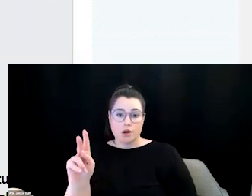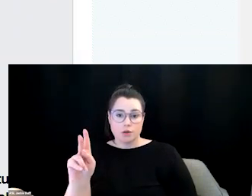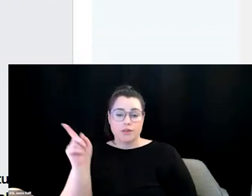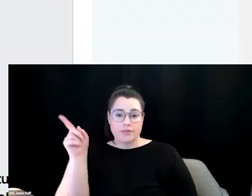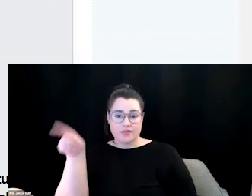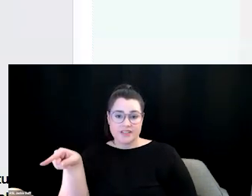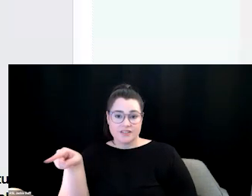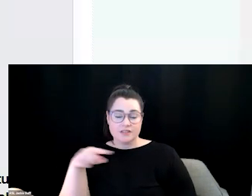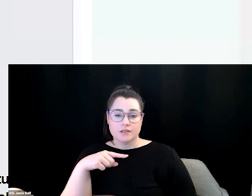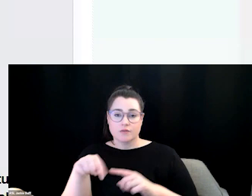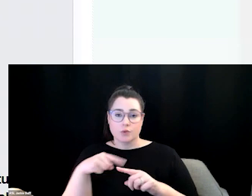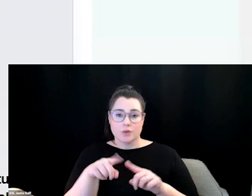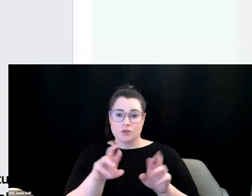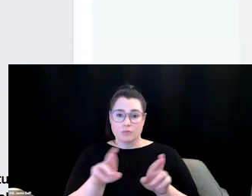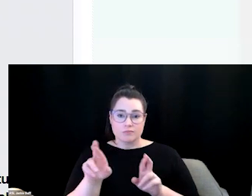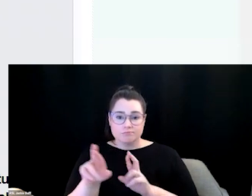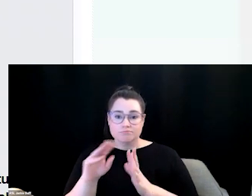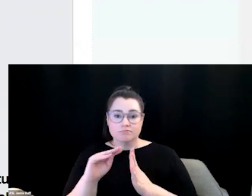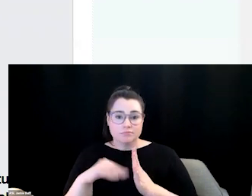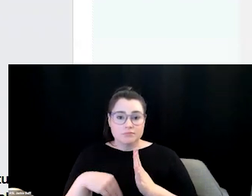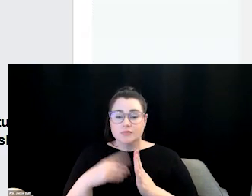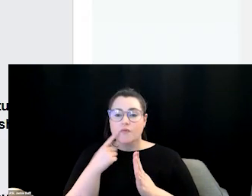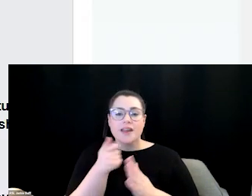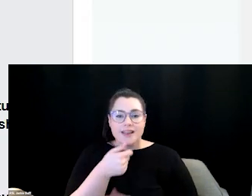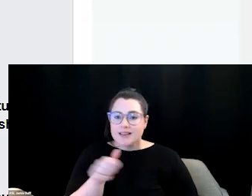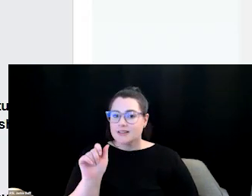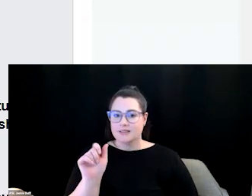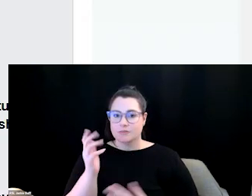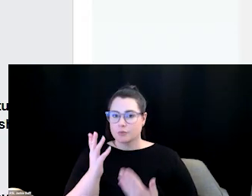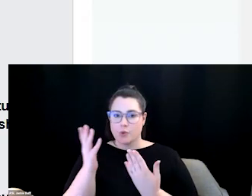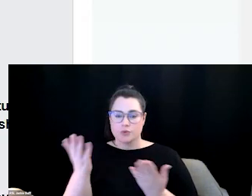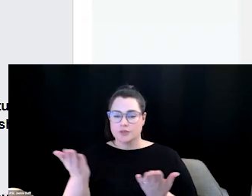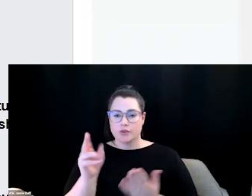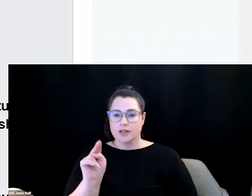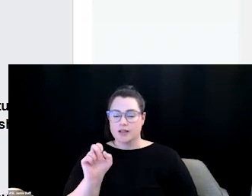Not just for CAREER, but for any proposal at NSF or any item you're preparing for NSF,